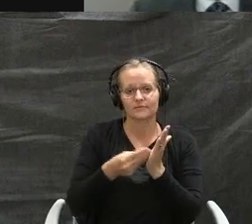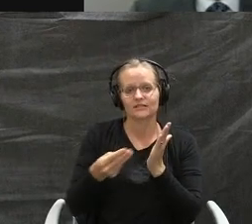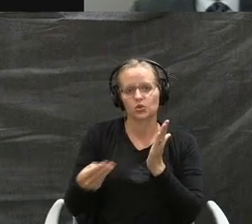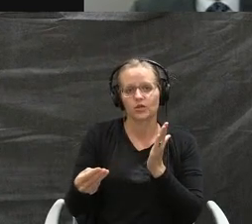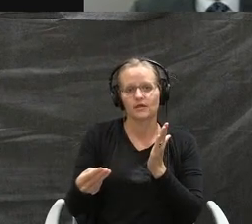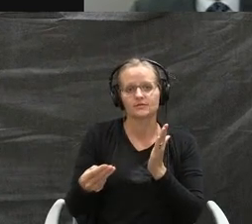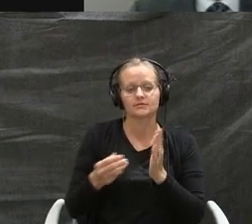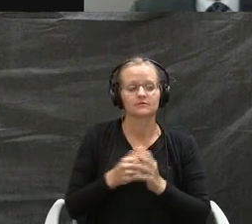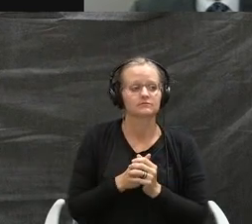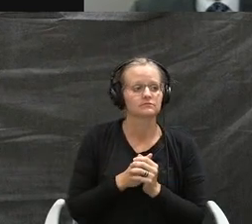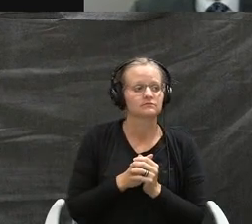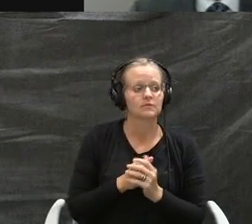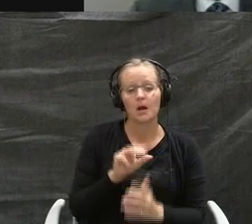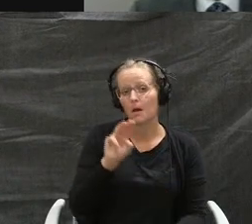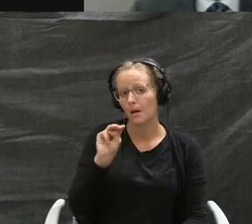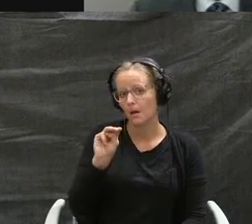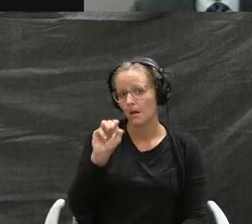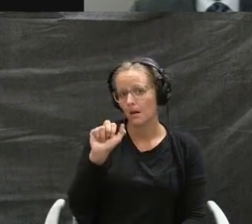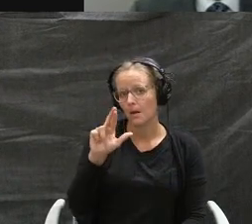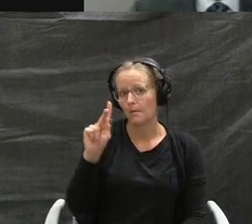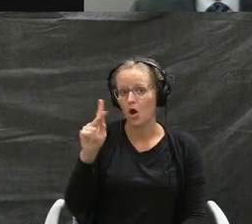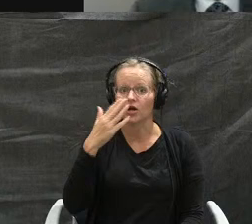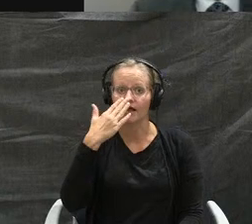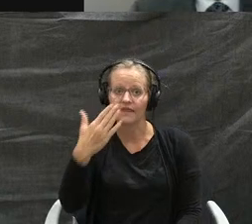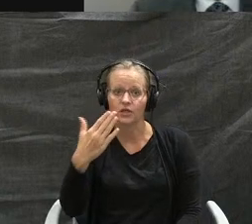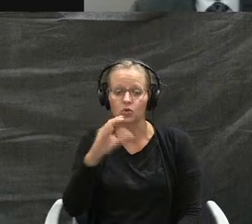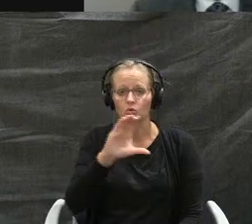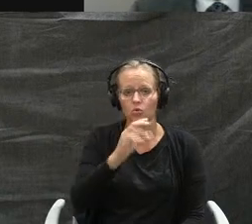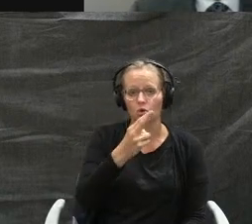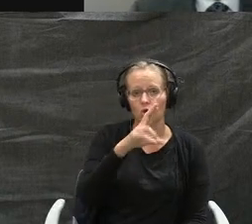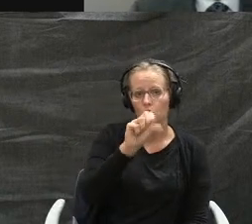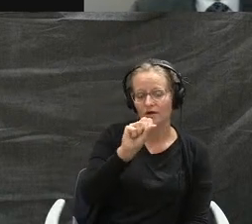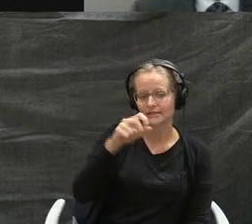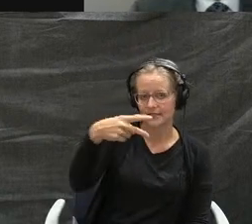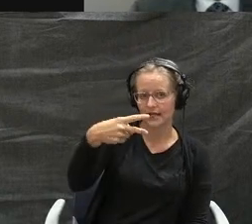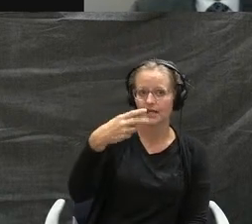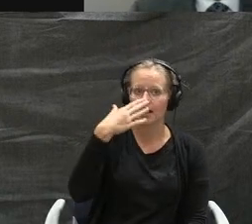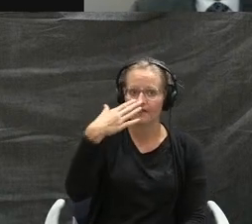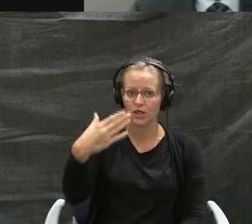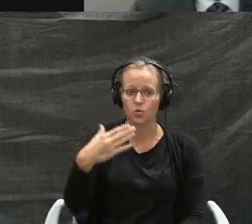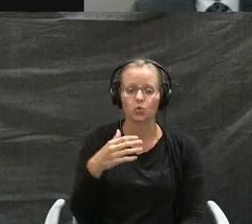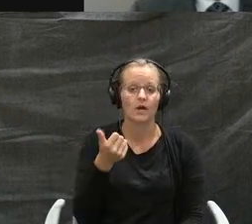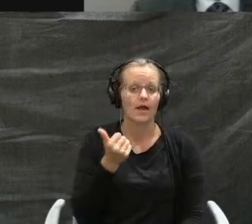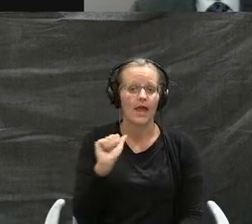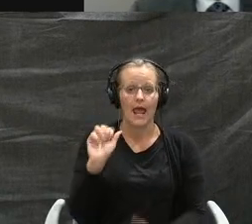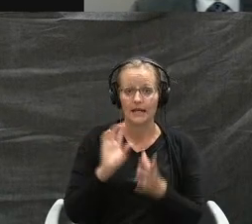Mark, thank you Chris. 2nd thank you. Any comments, questions or